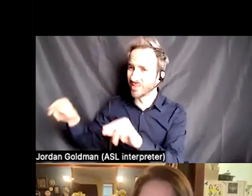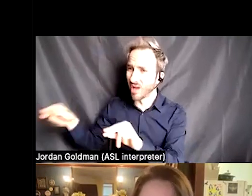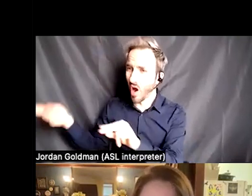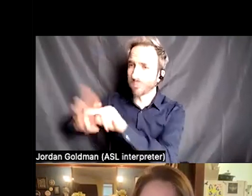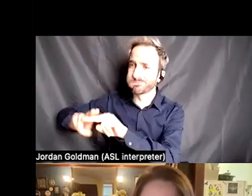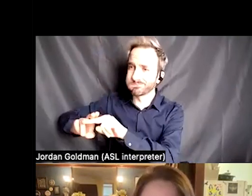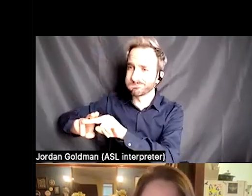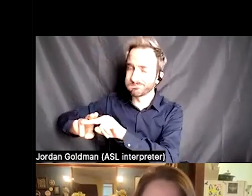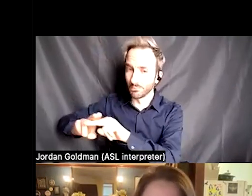Pretty significant.